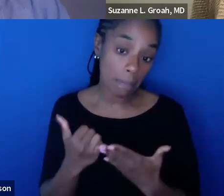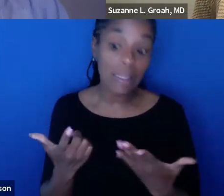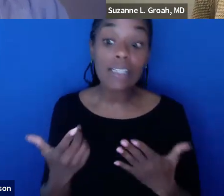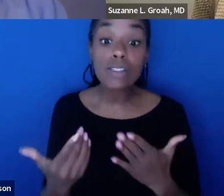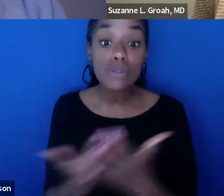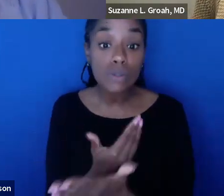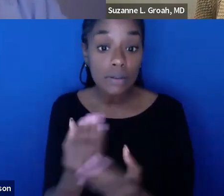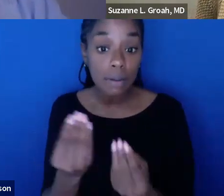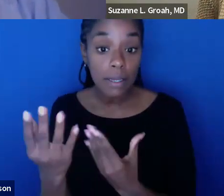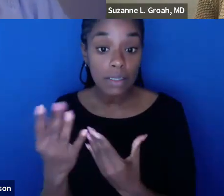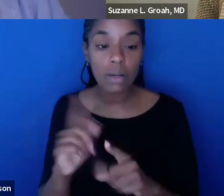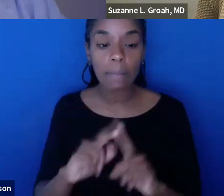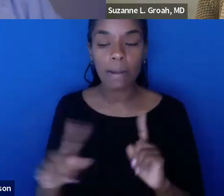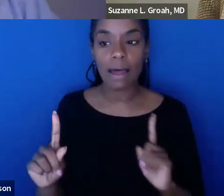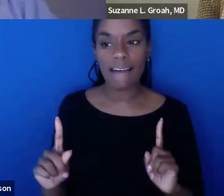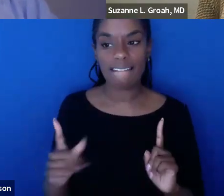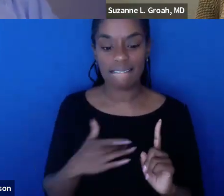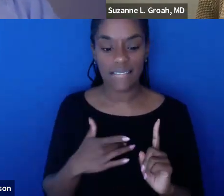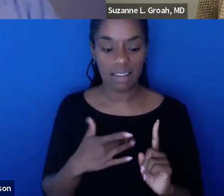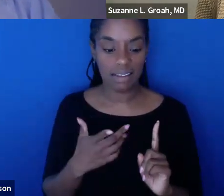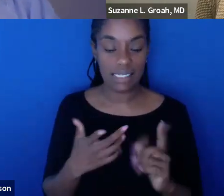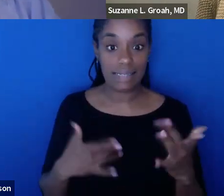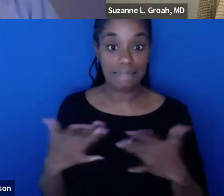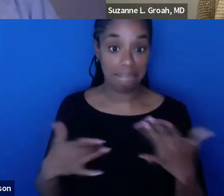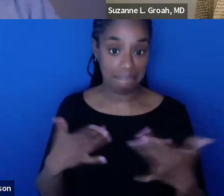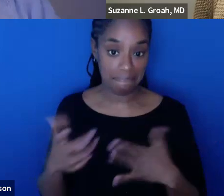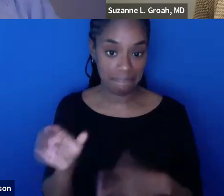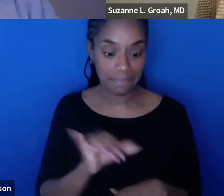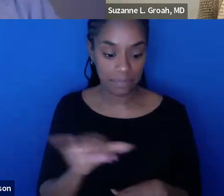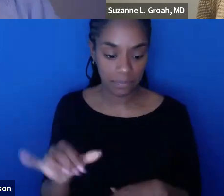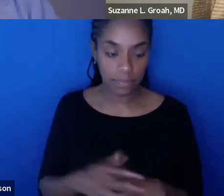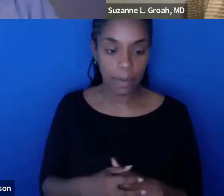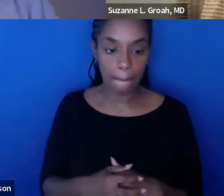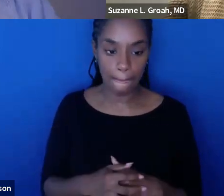But I find that that's really exciting as well. So there's definitely a role for therapy.